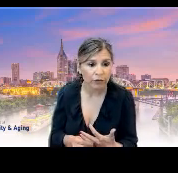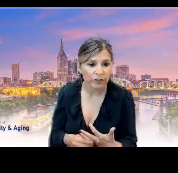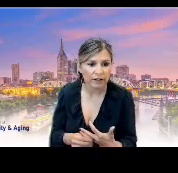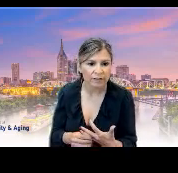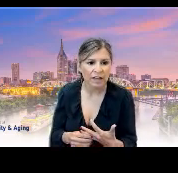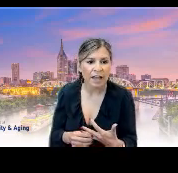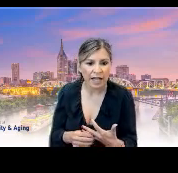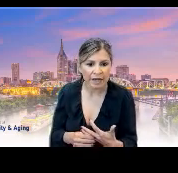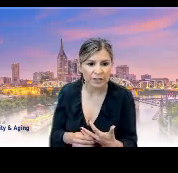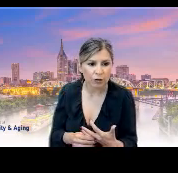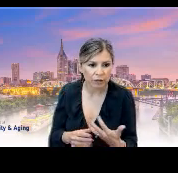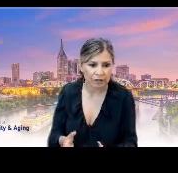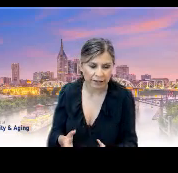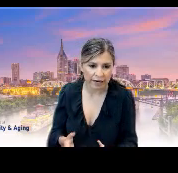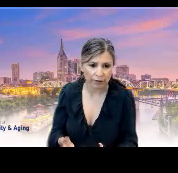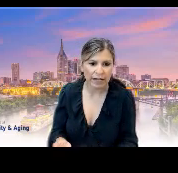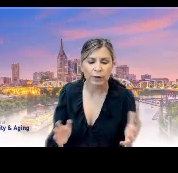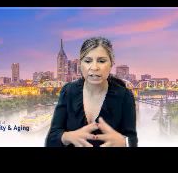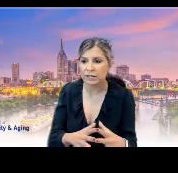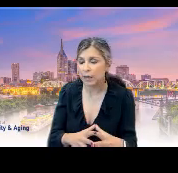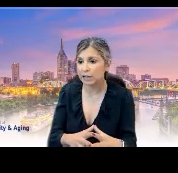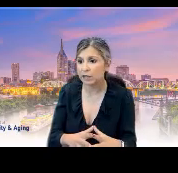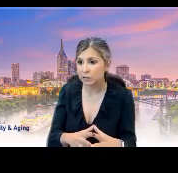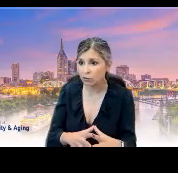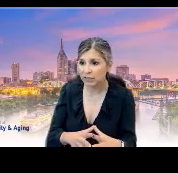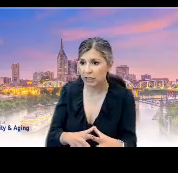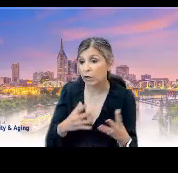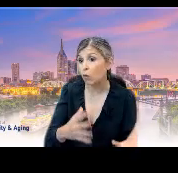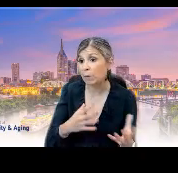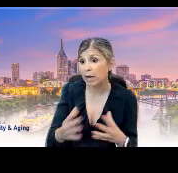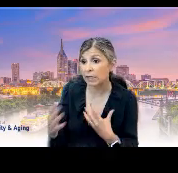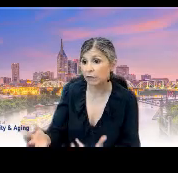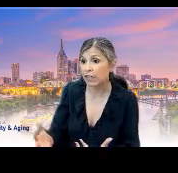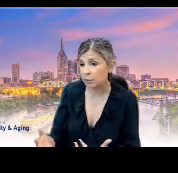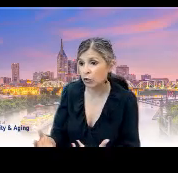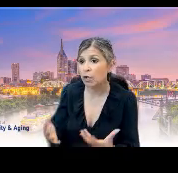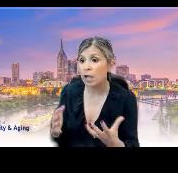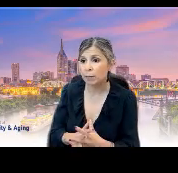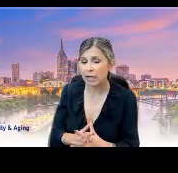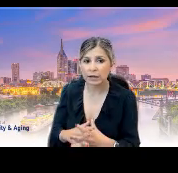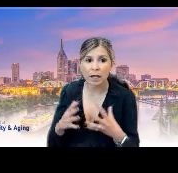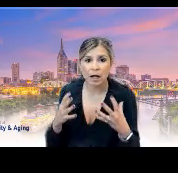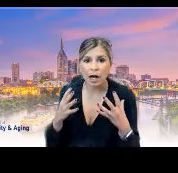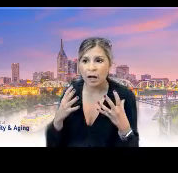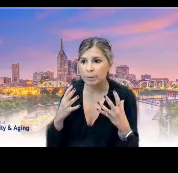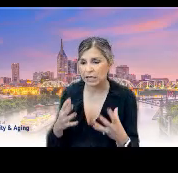homemaker services and adults day care. Now it does depend on the service area what might be available,